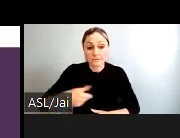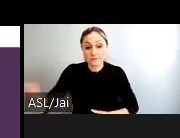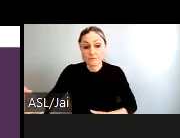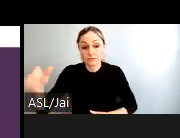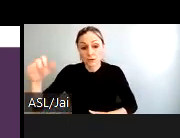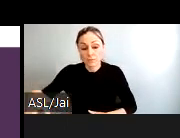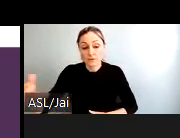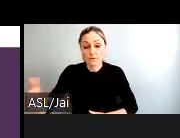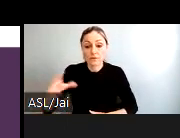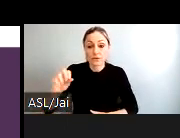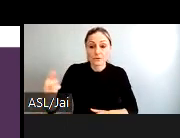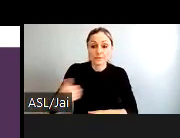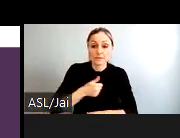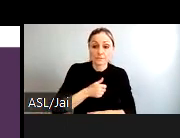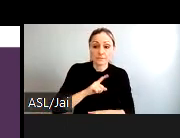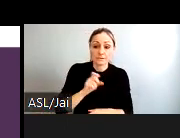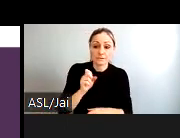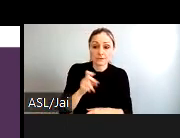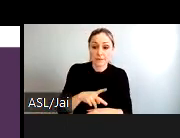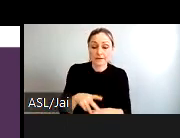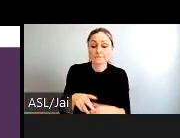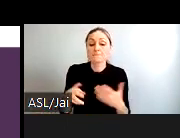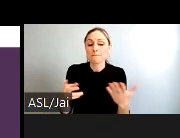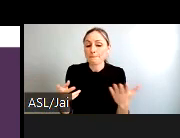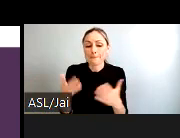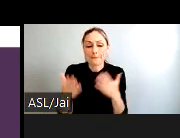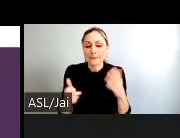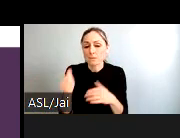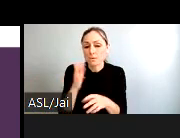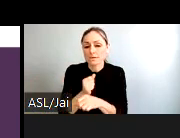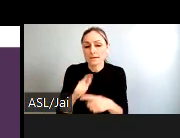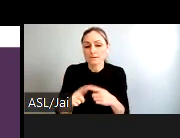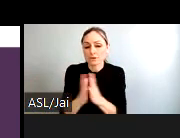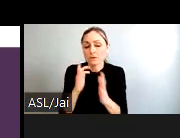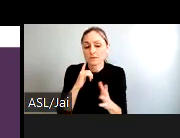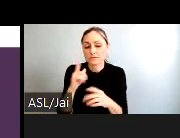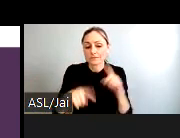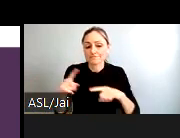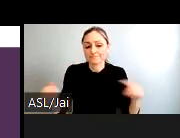It is highly unlikely you will receive different amounts from different community members because